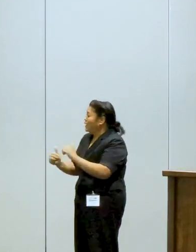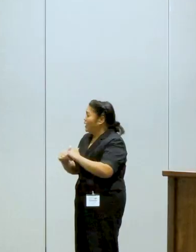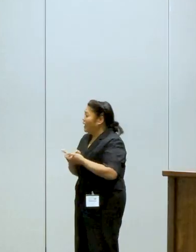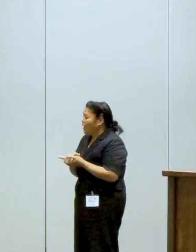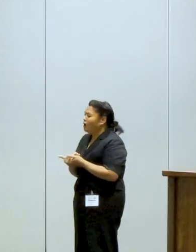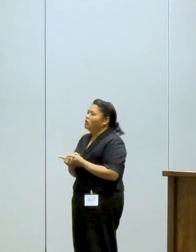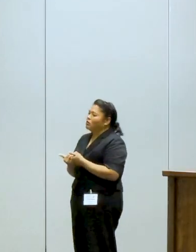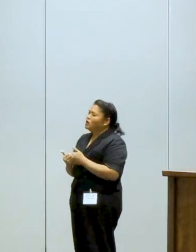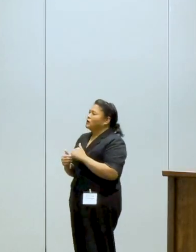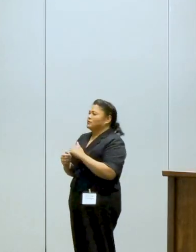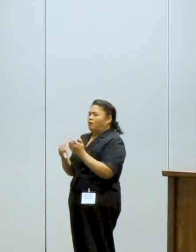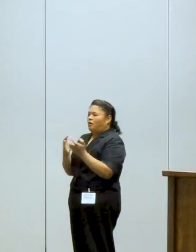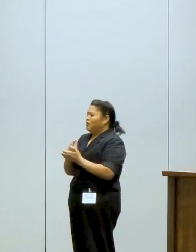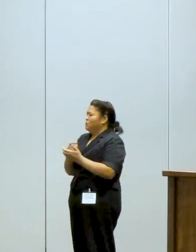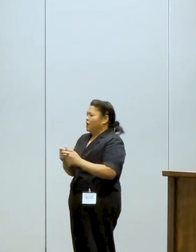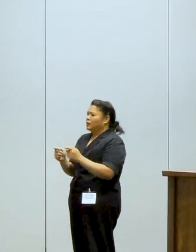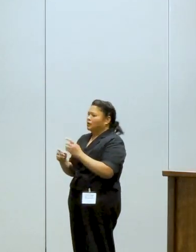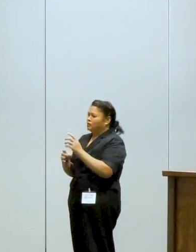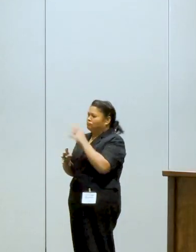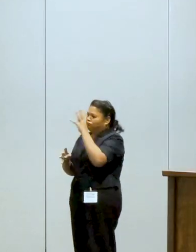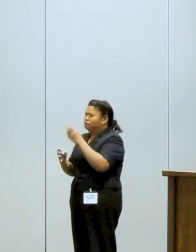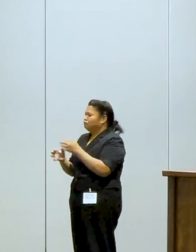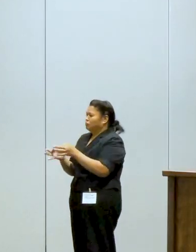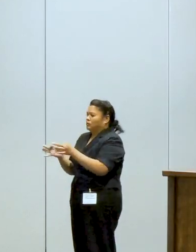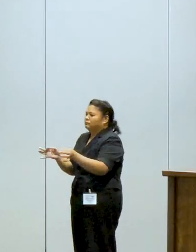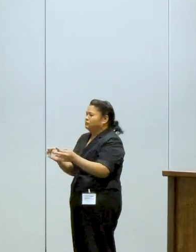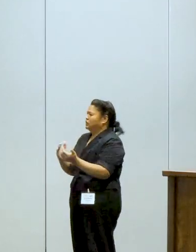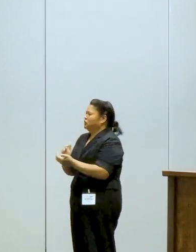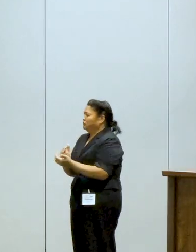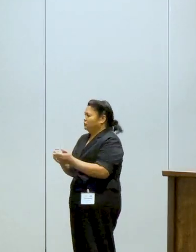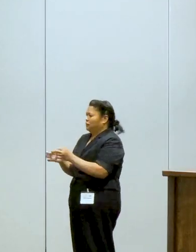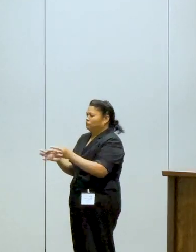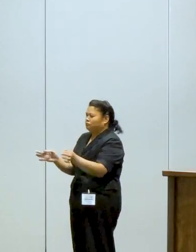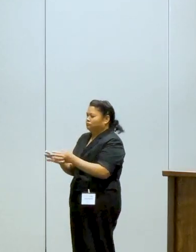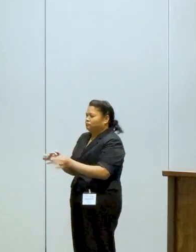text media or audio summaries or even verbal scene descriptions